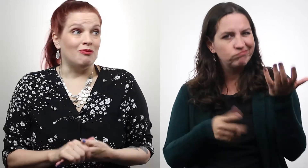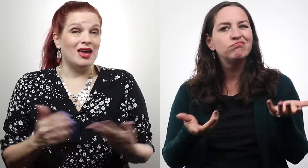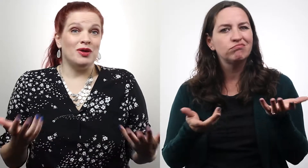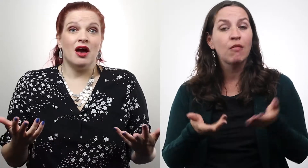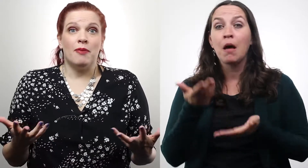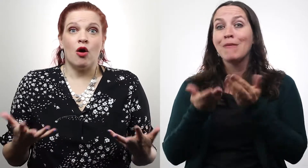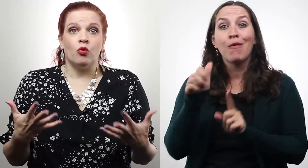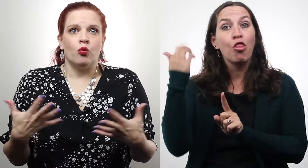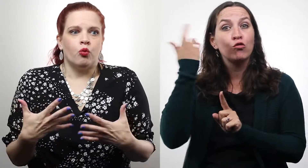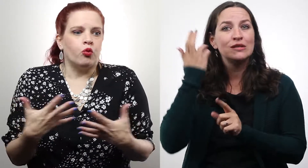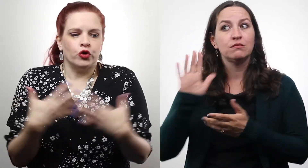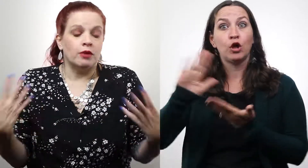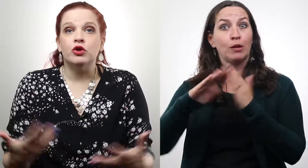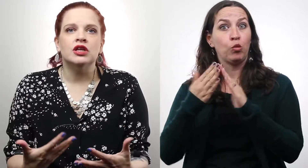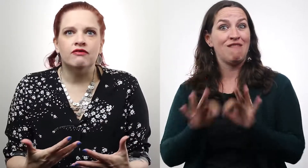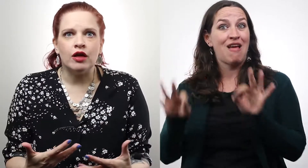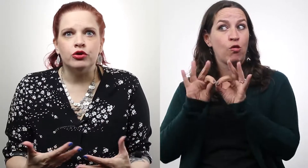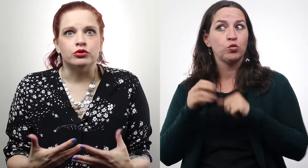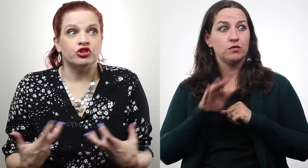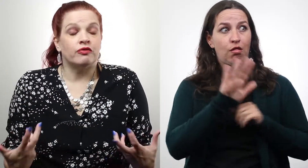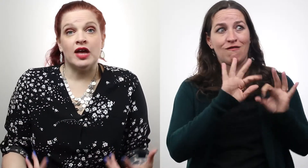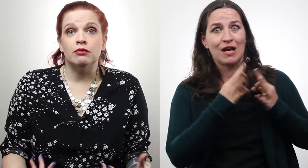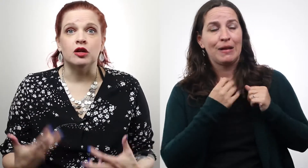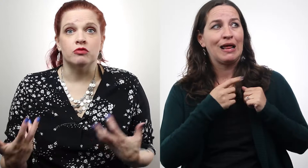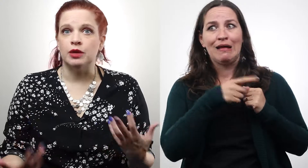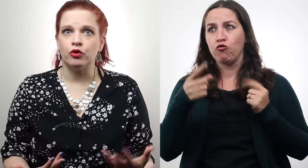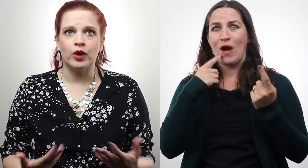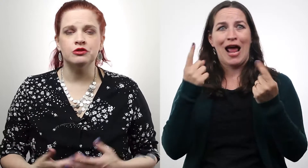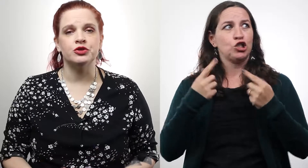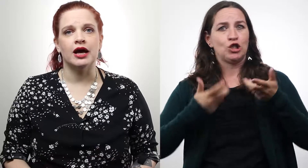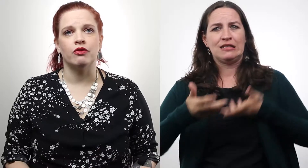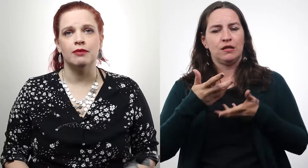It may be about your community values or your family or the people around you and how they